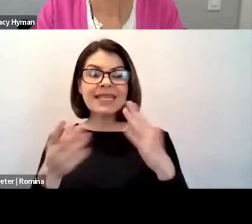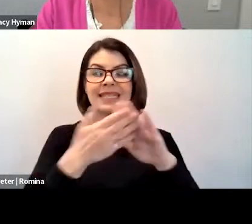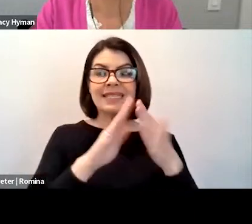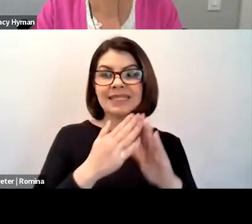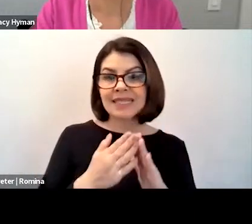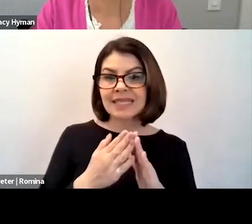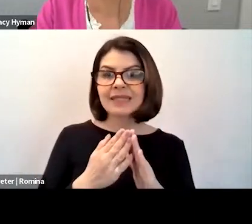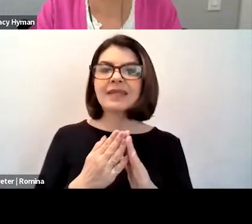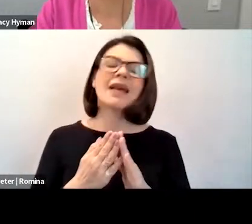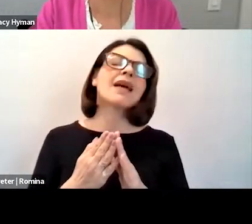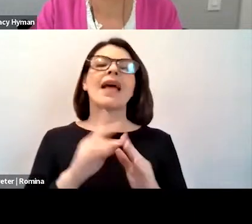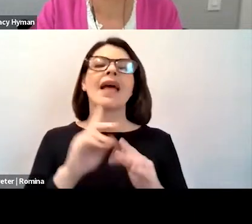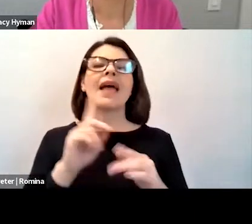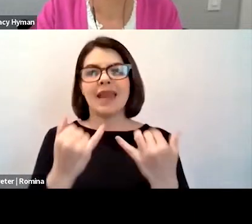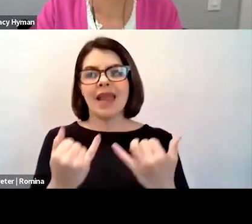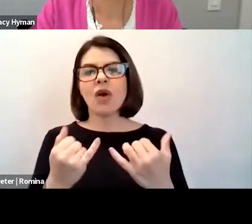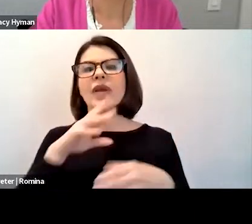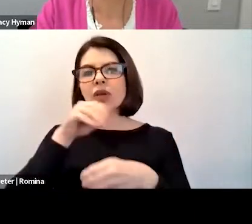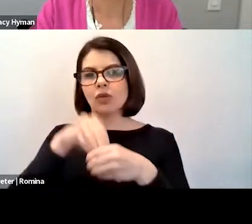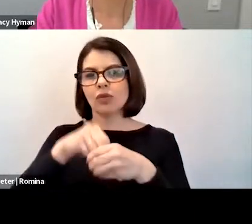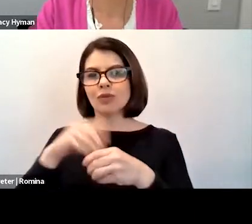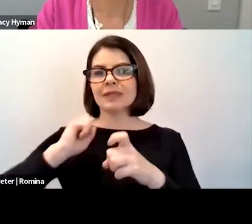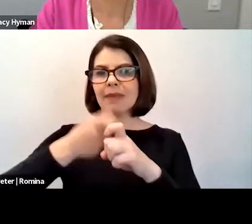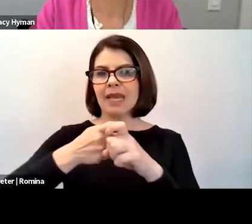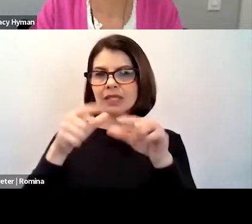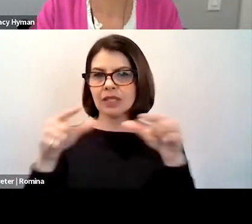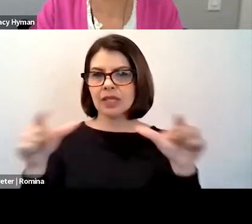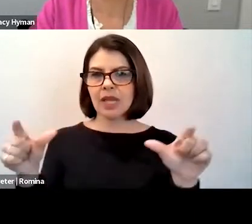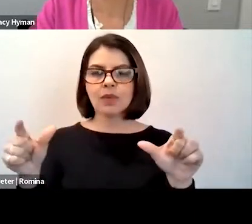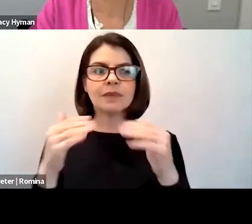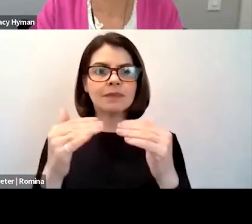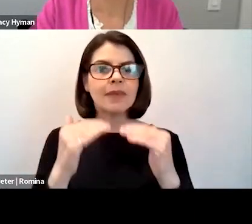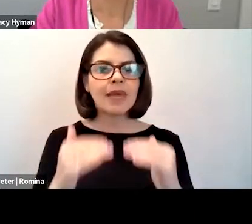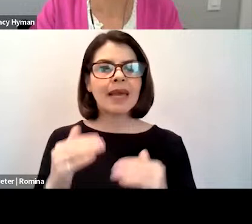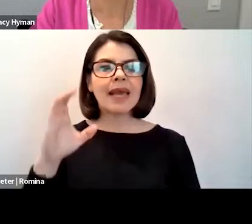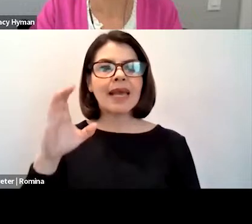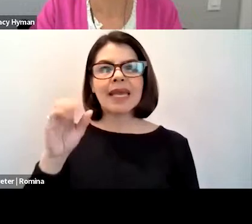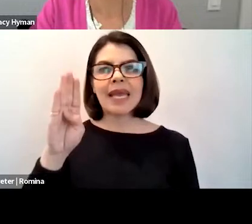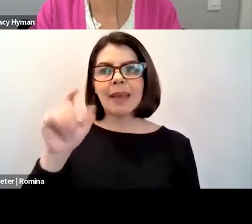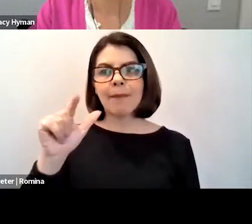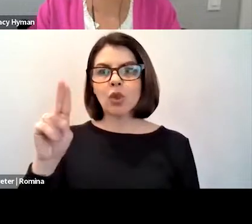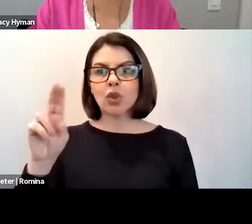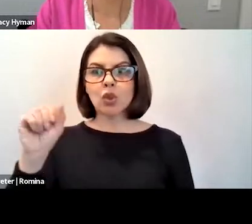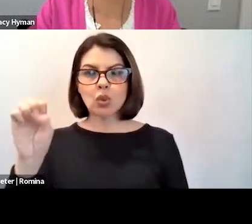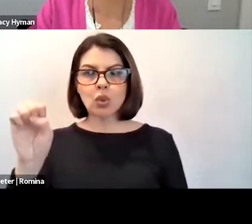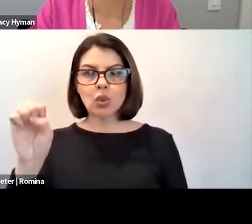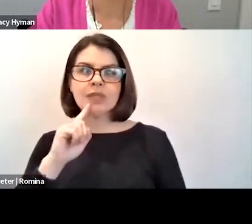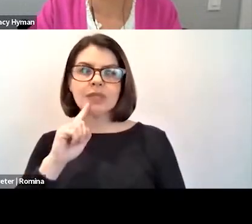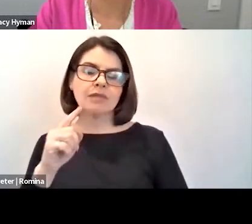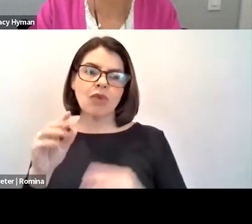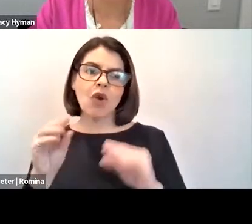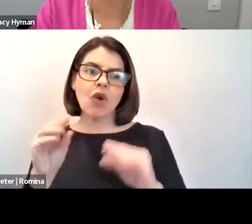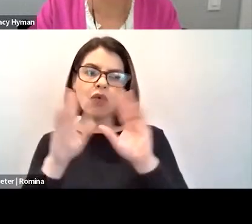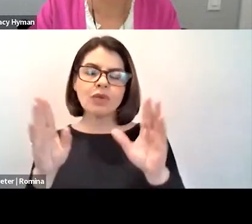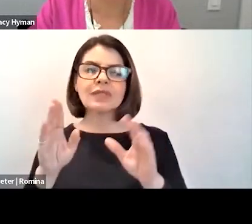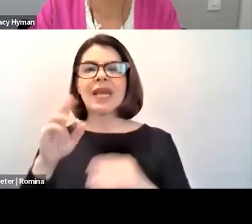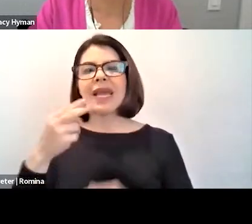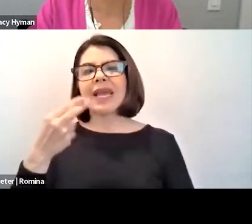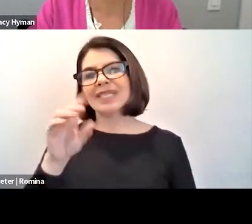And now that includes Spanish language. The cable use is of course cable channels, HGTV